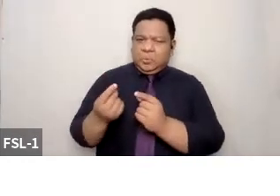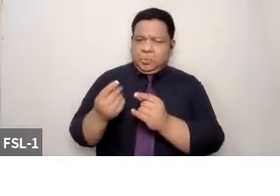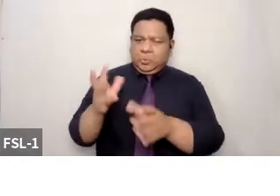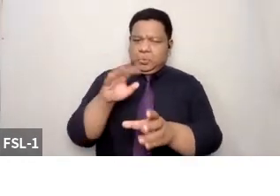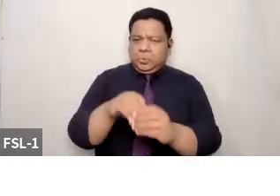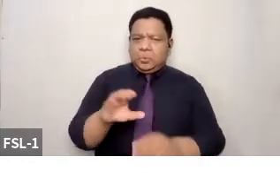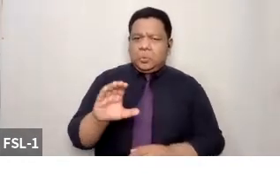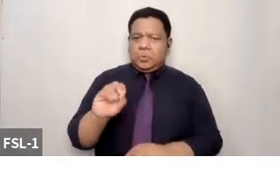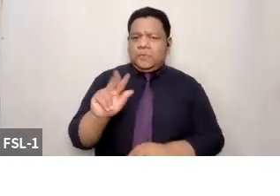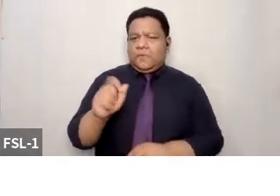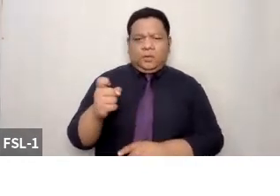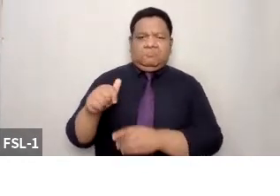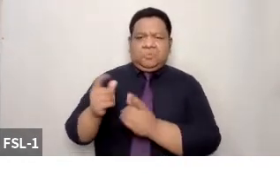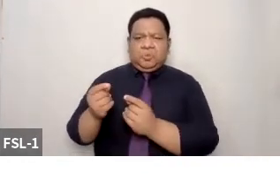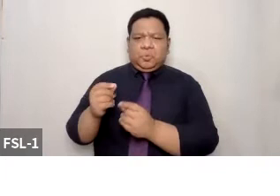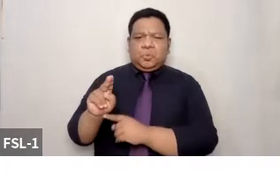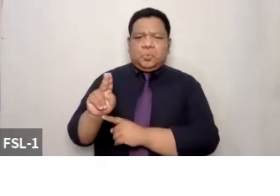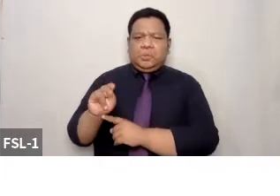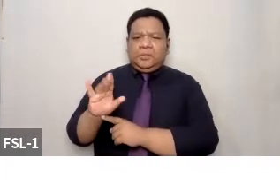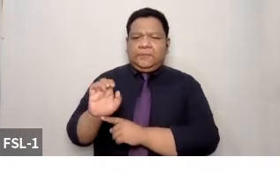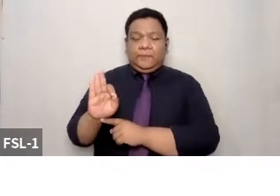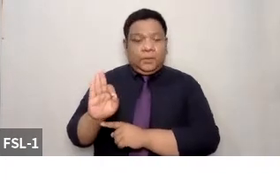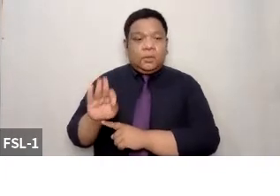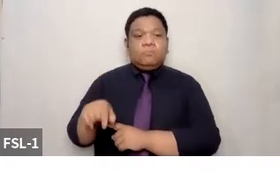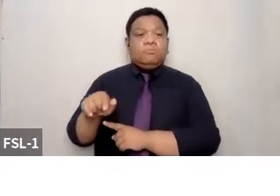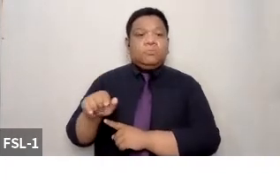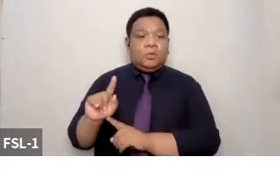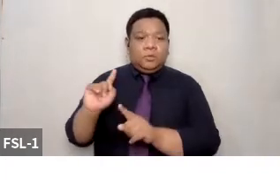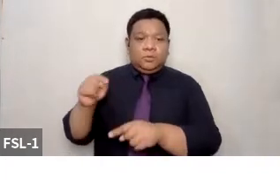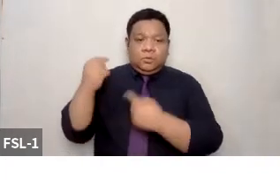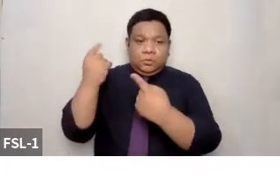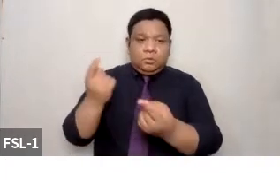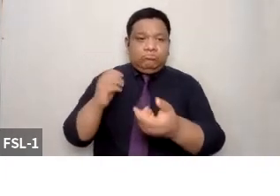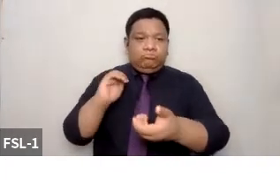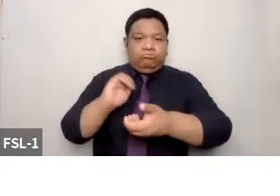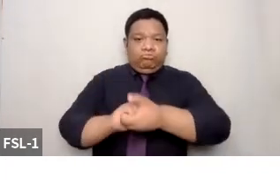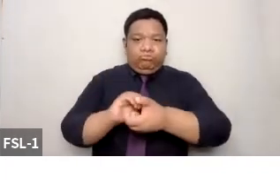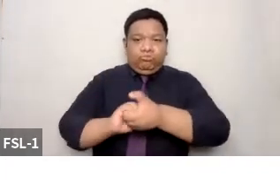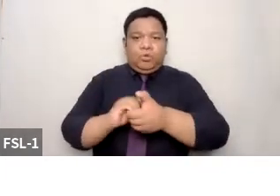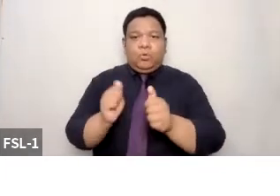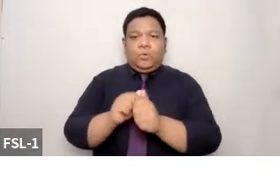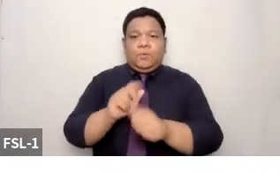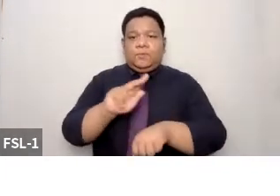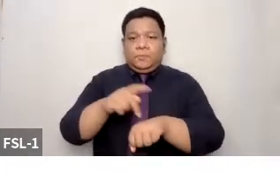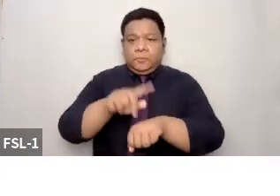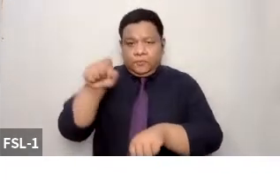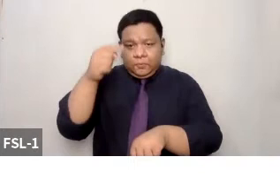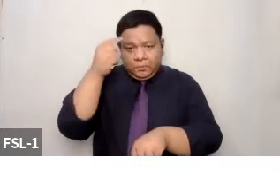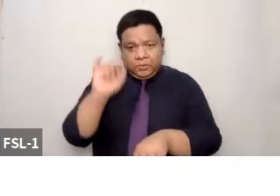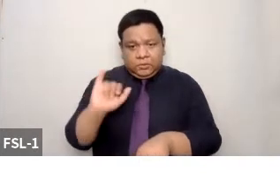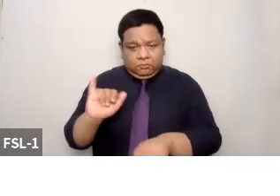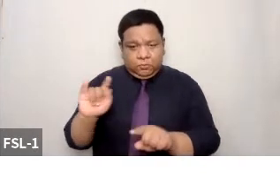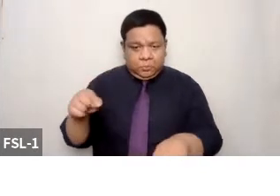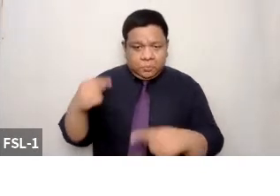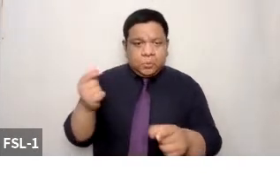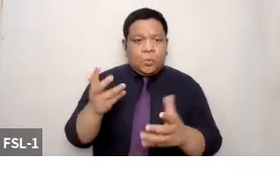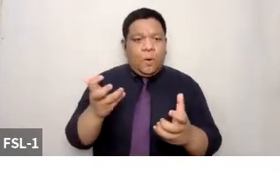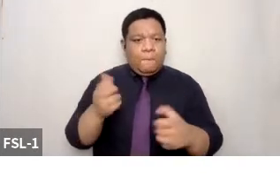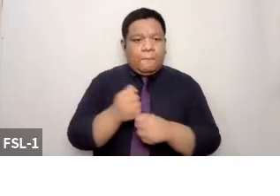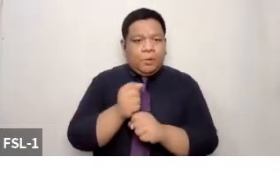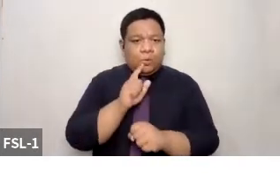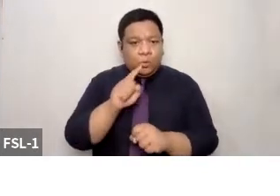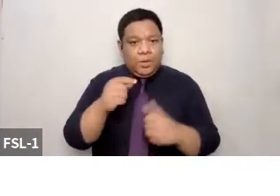So UNICEF has long partnered with the Philippine government in making sure that health systems are strengthened.